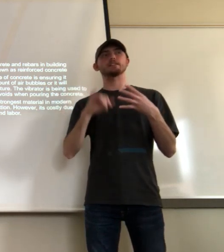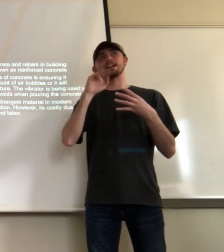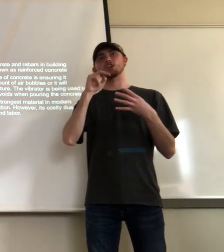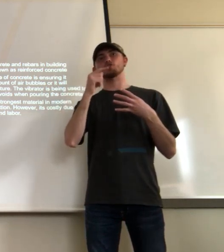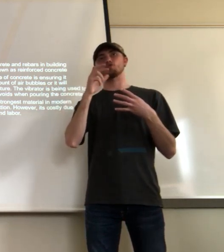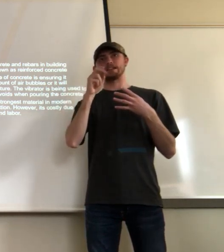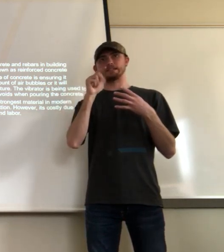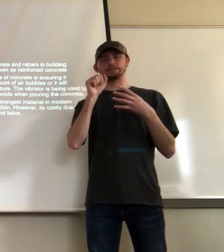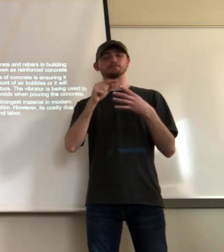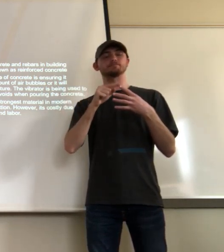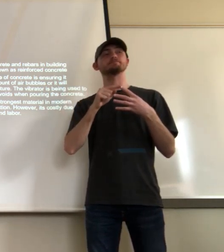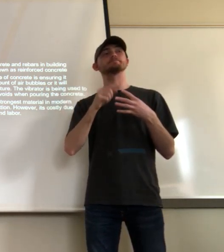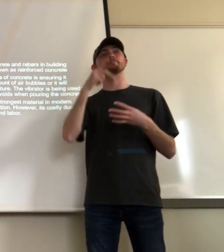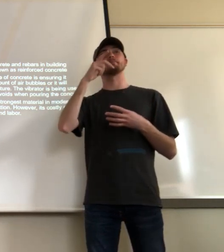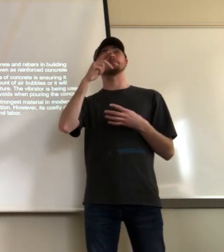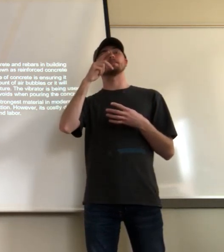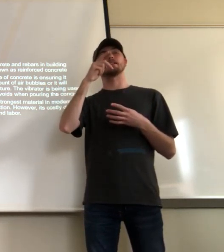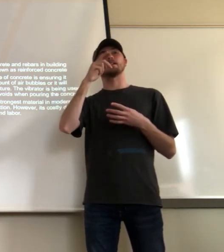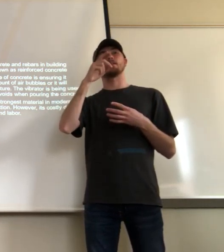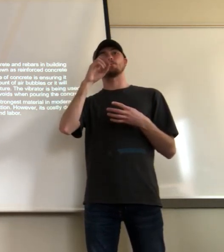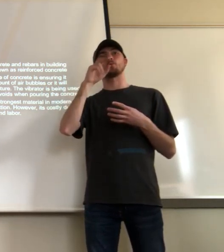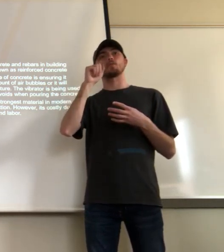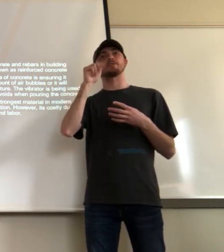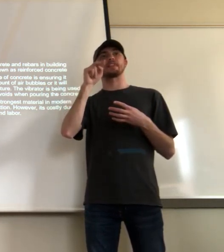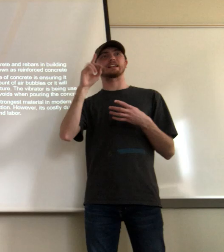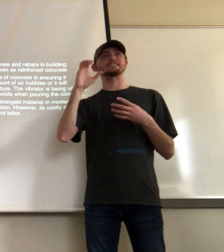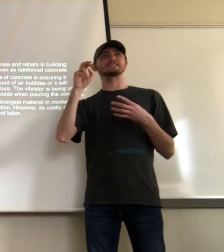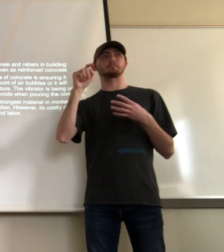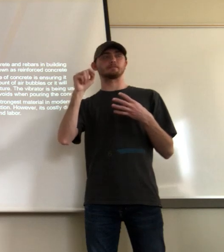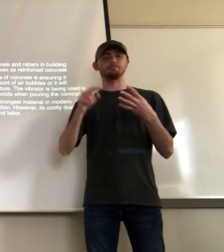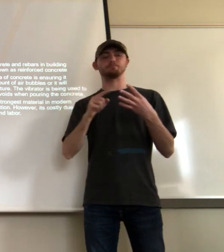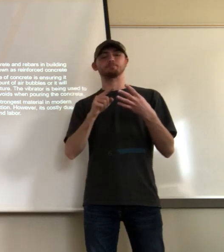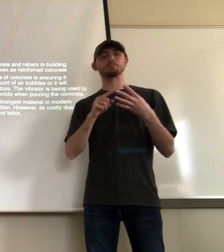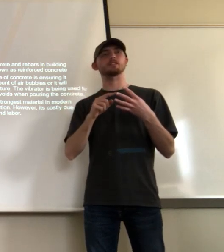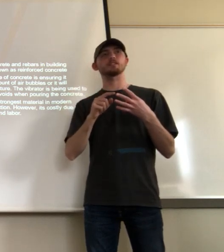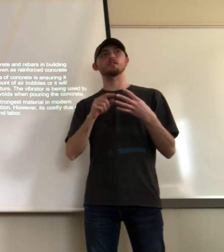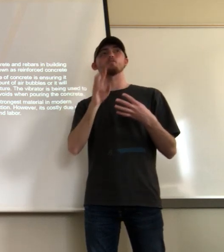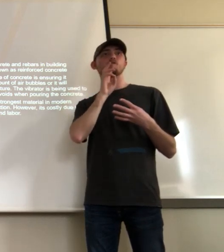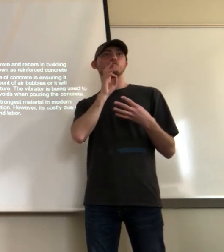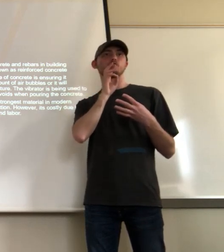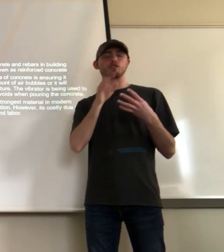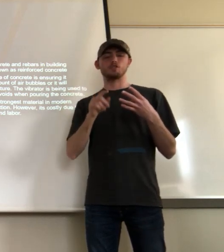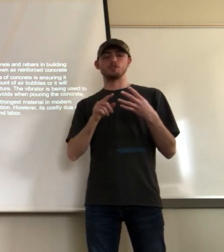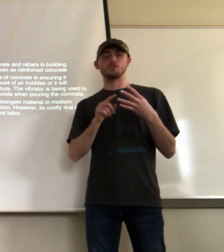Second, concrete is another most common material.